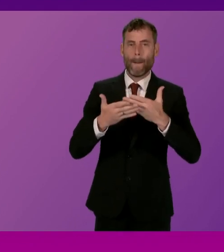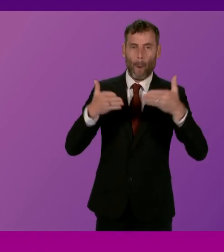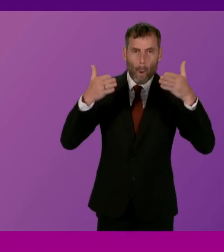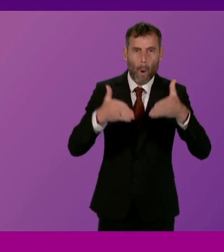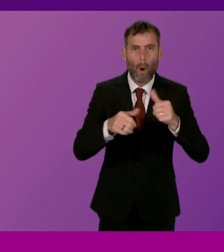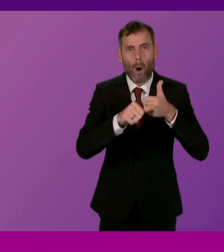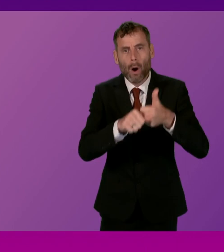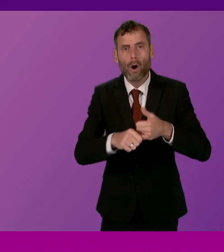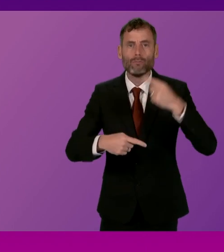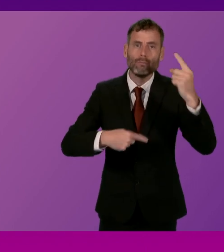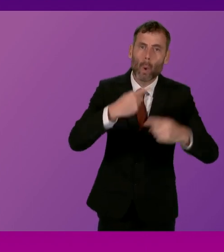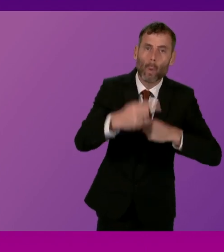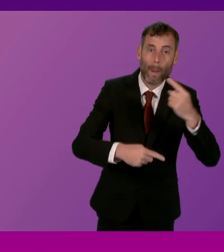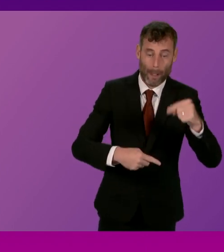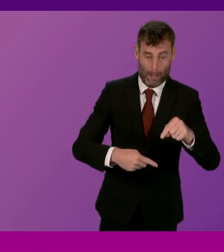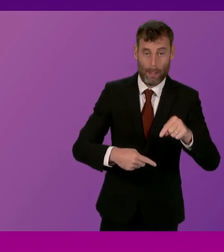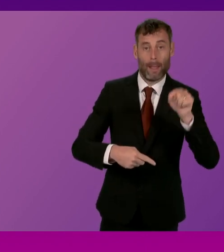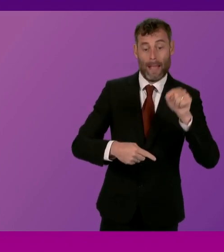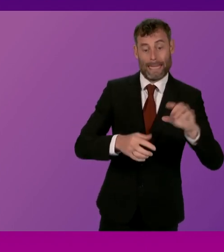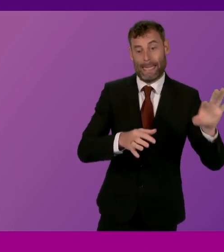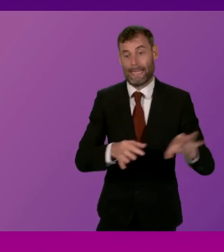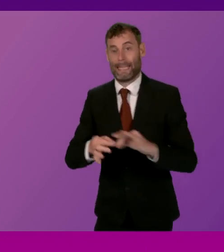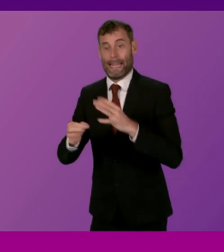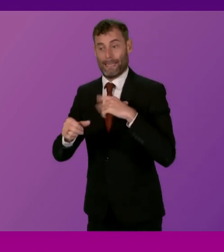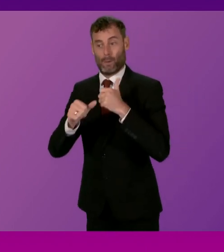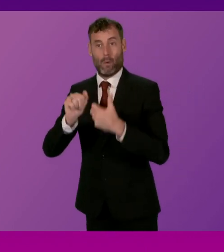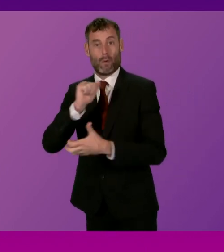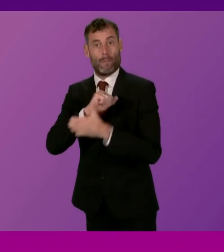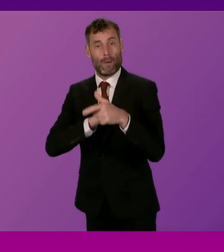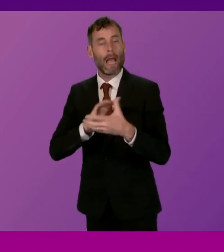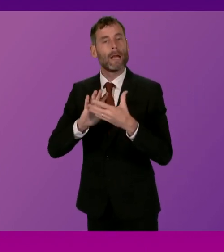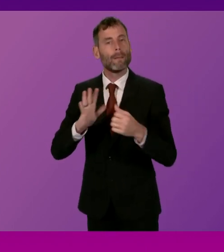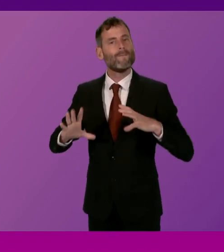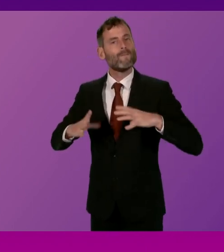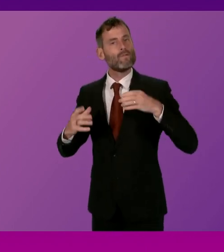travel for under-22s and the ending of peak rail fares, is all vital to the twin missions